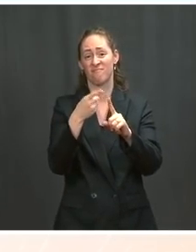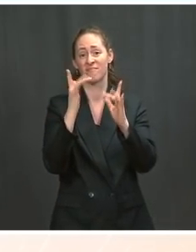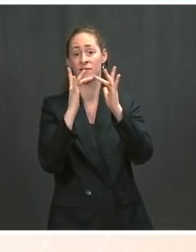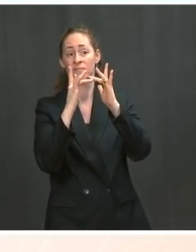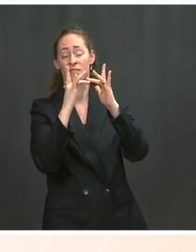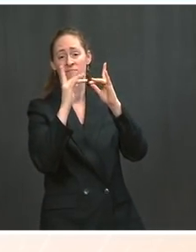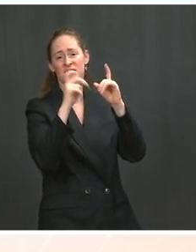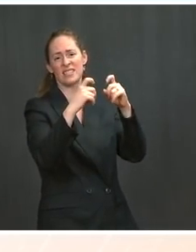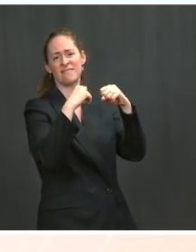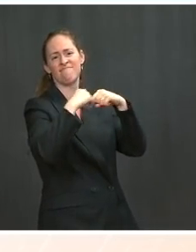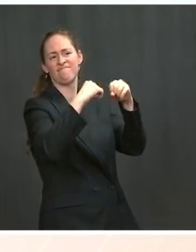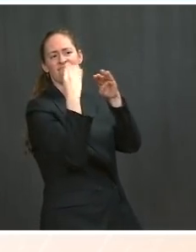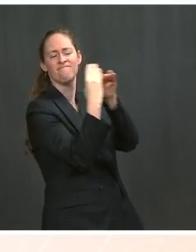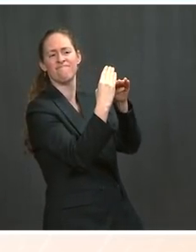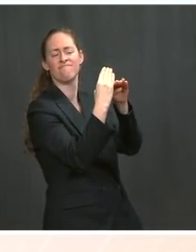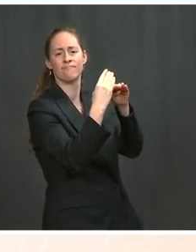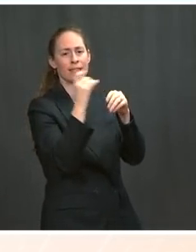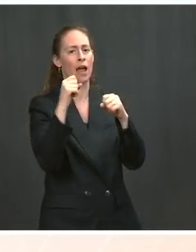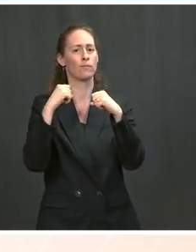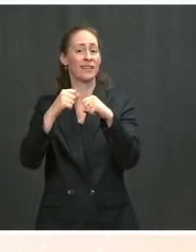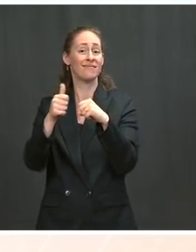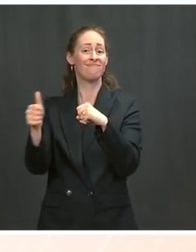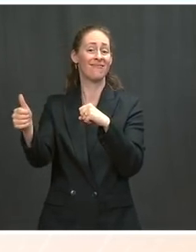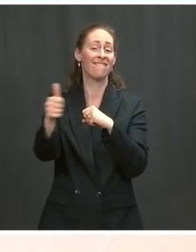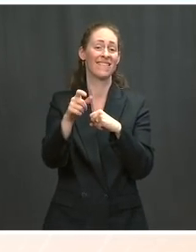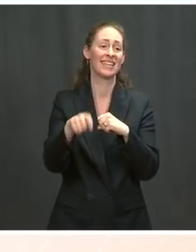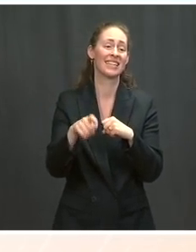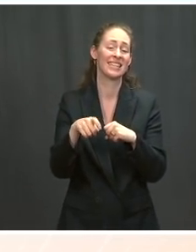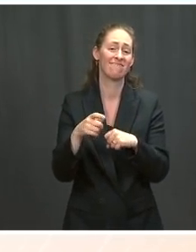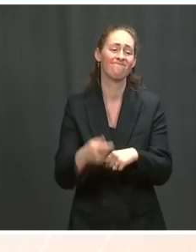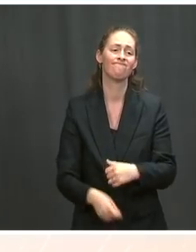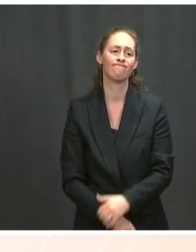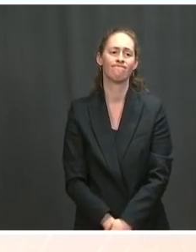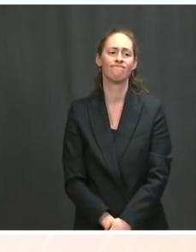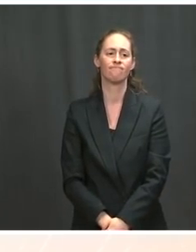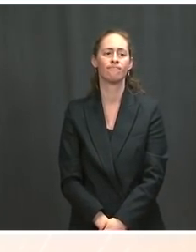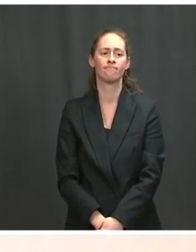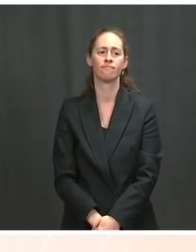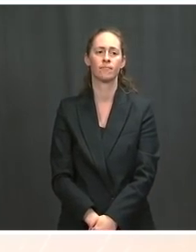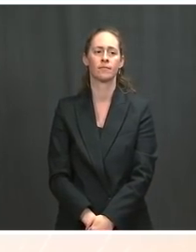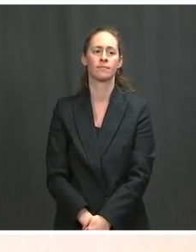There are steps we can take from the federal government. Obviously, the President signed an executive order last night.